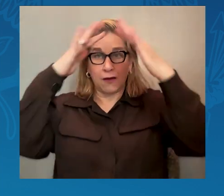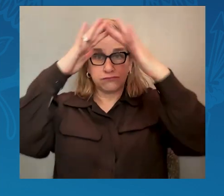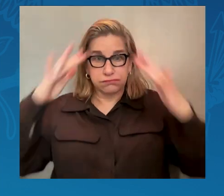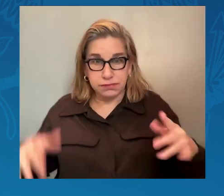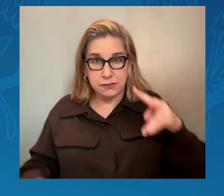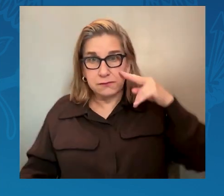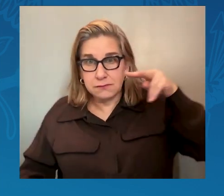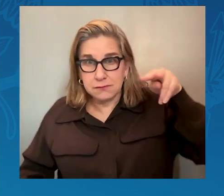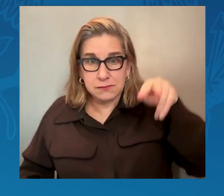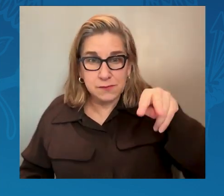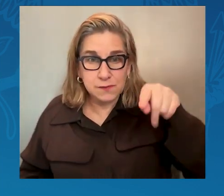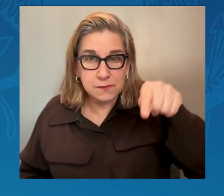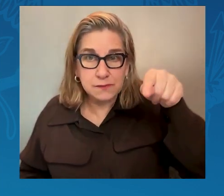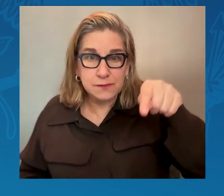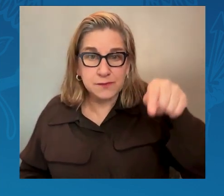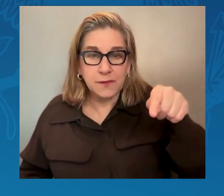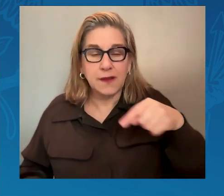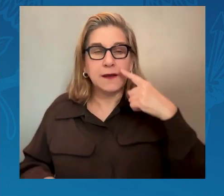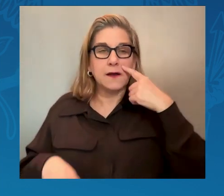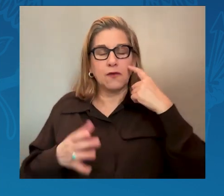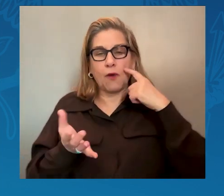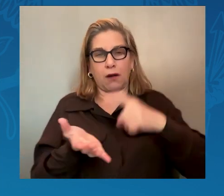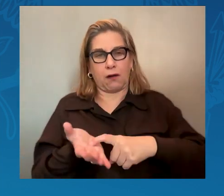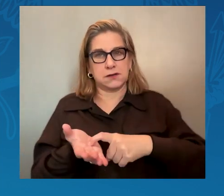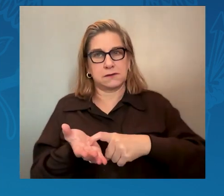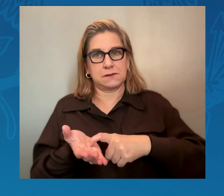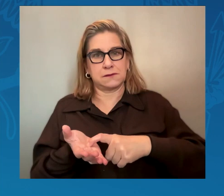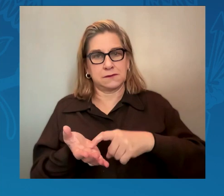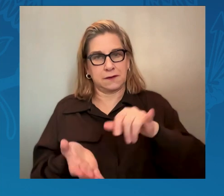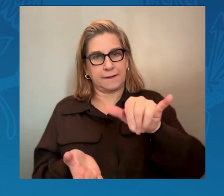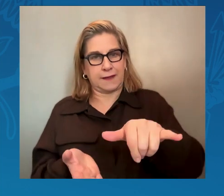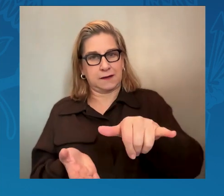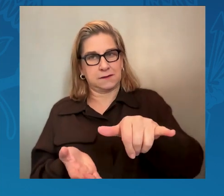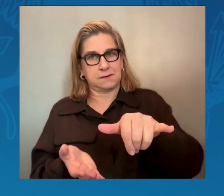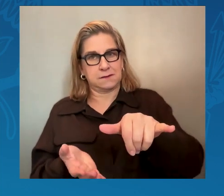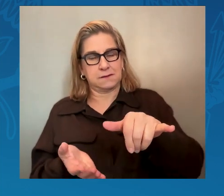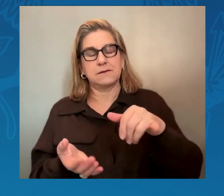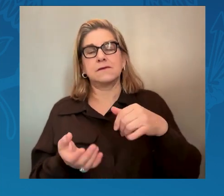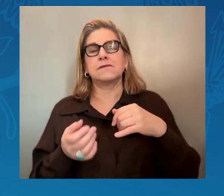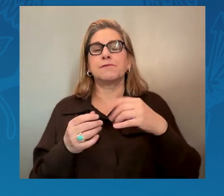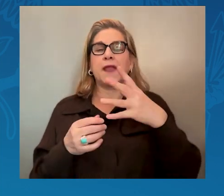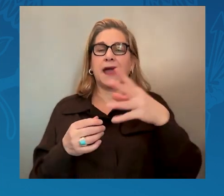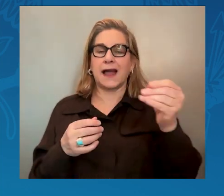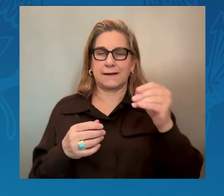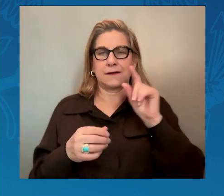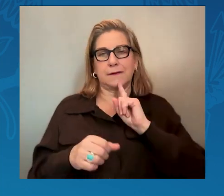and that we are committed to doing much better for the families of our country. So again, I thank you all and I look forward